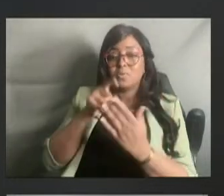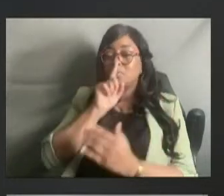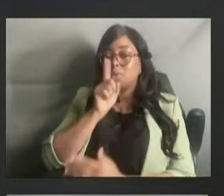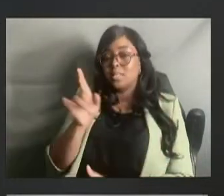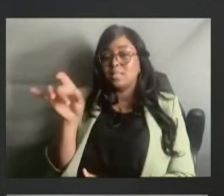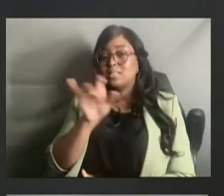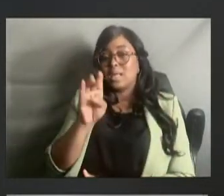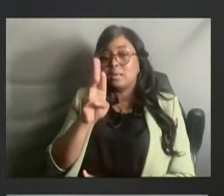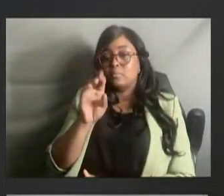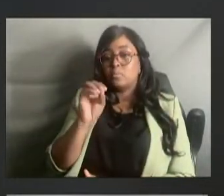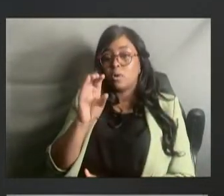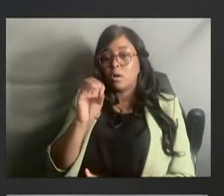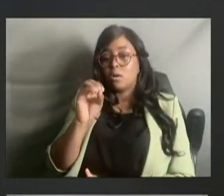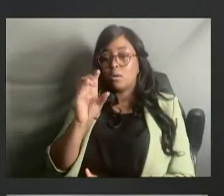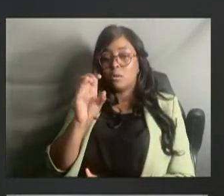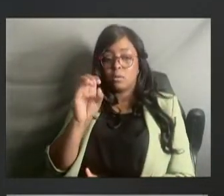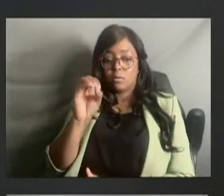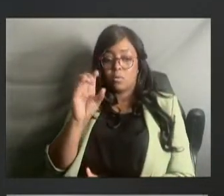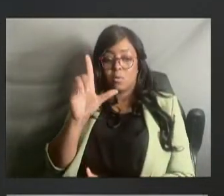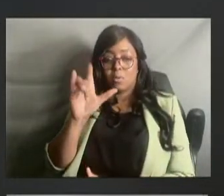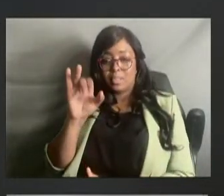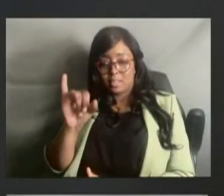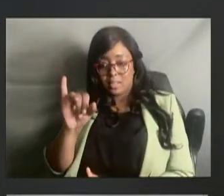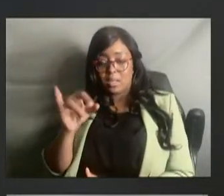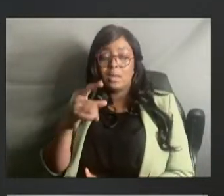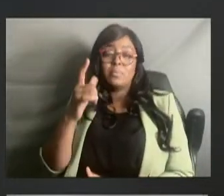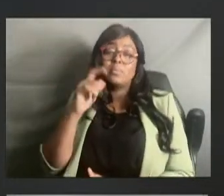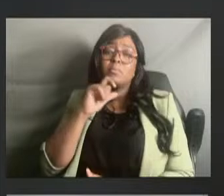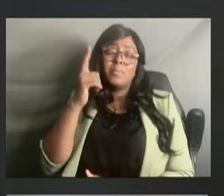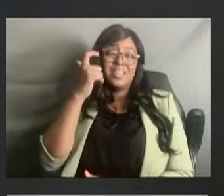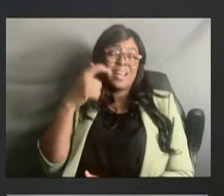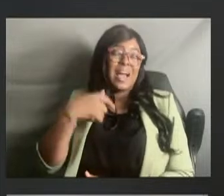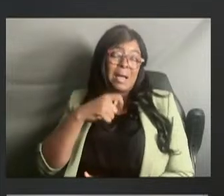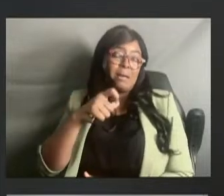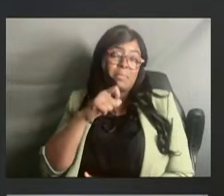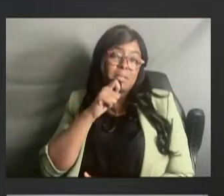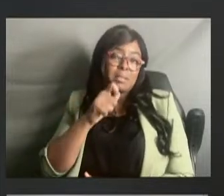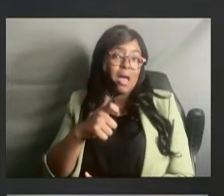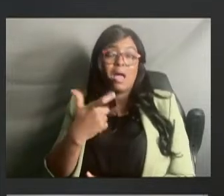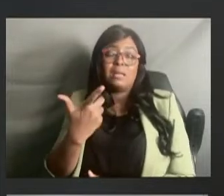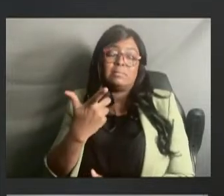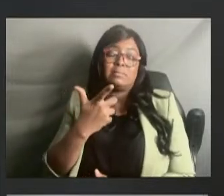please. I've used the metaphor that this is a budget of